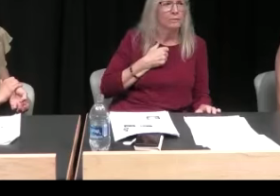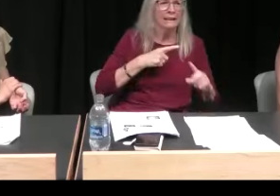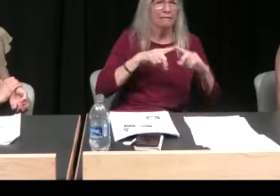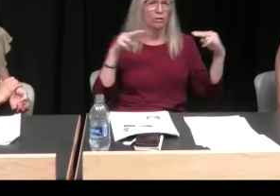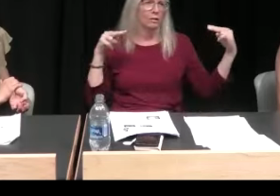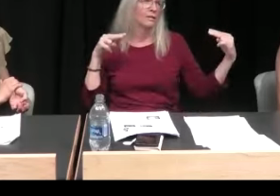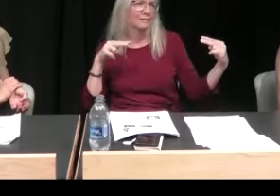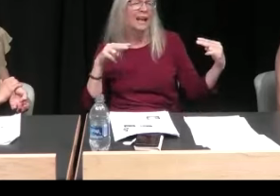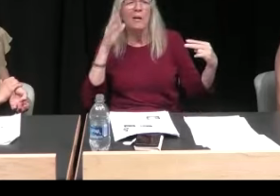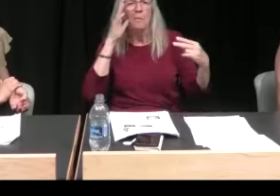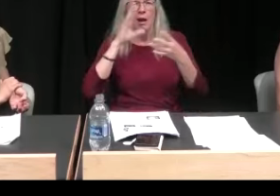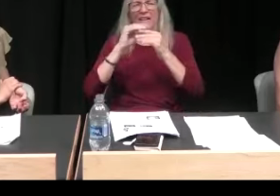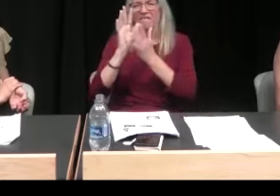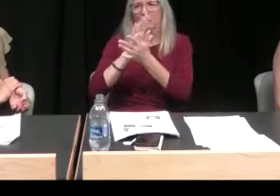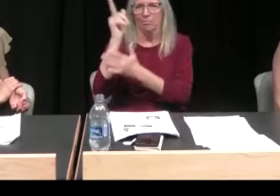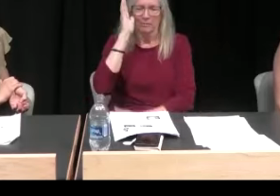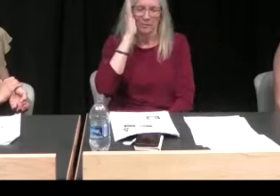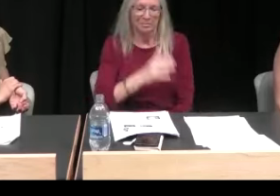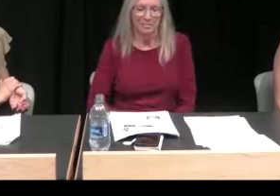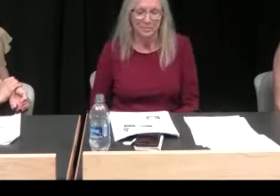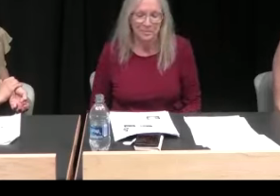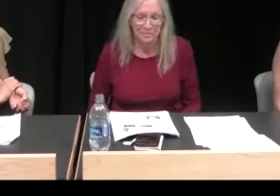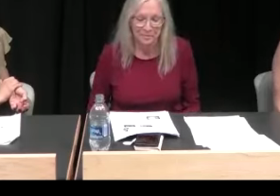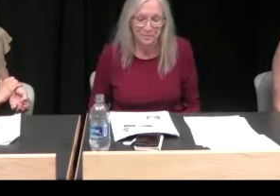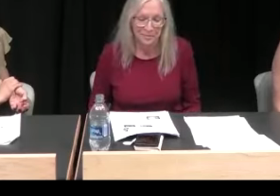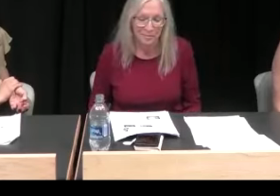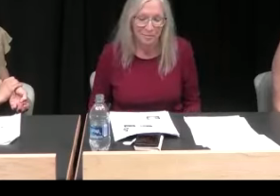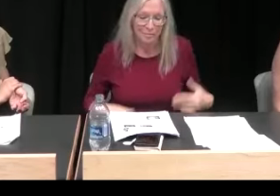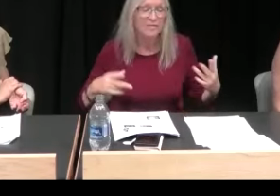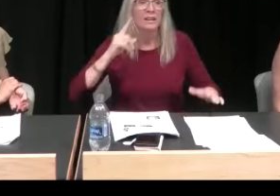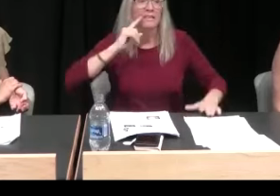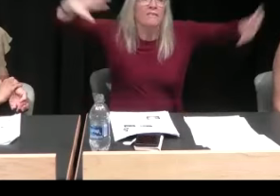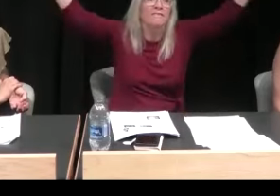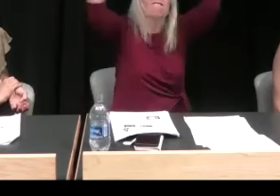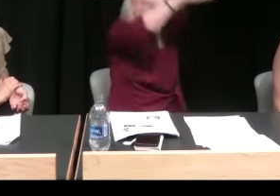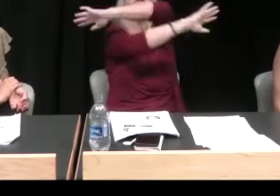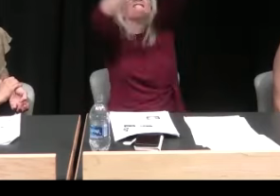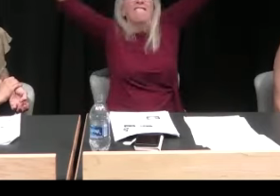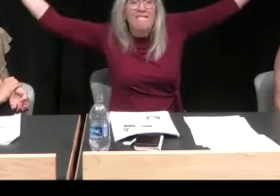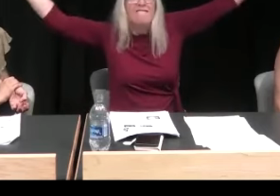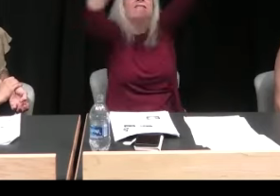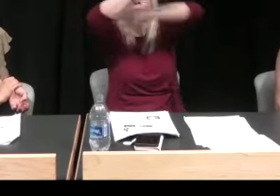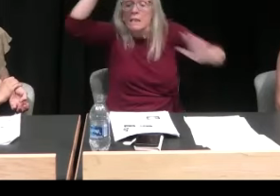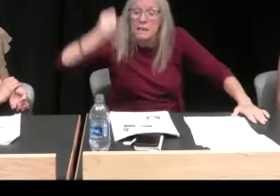hearing people might say they look fine or well it's animated in this little film too that you